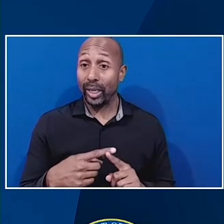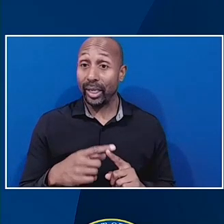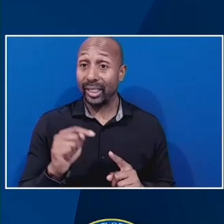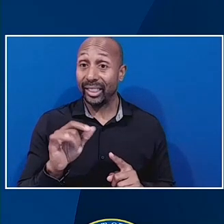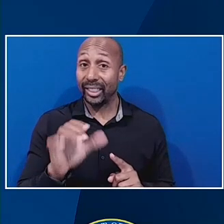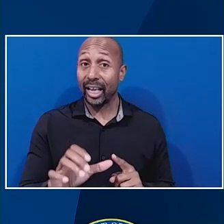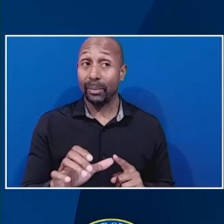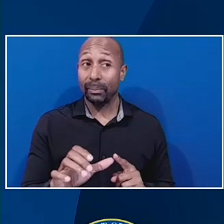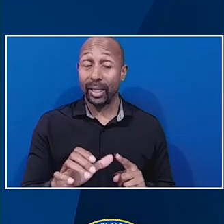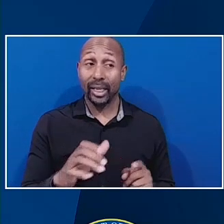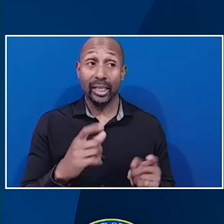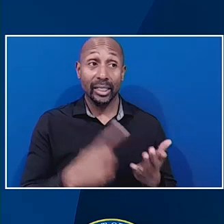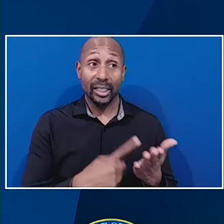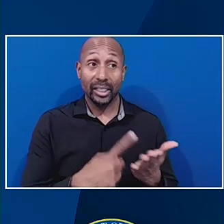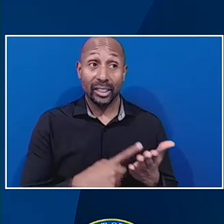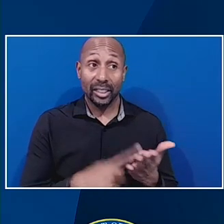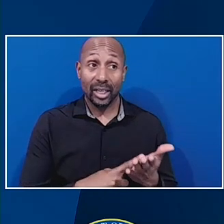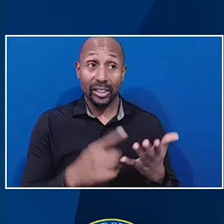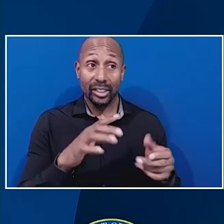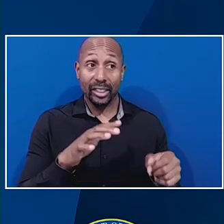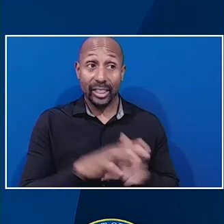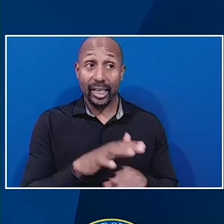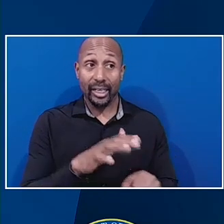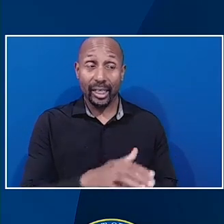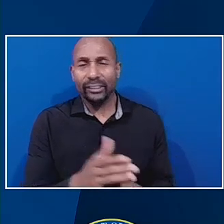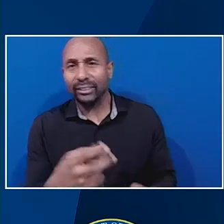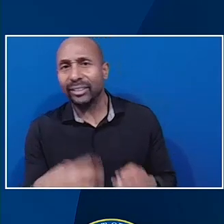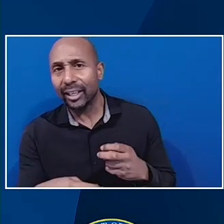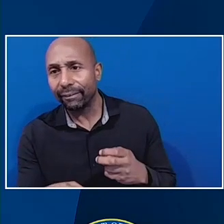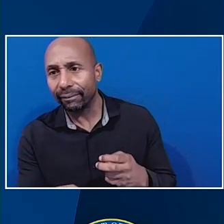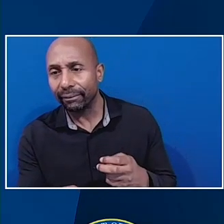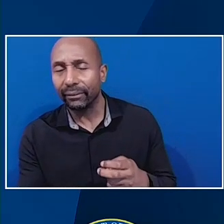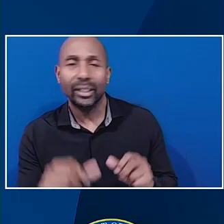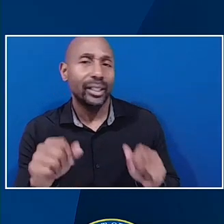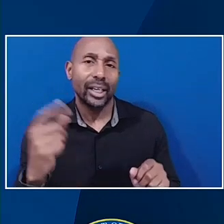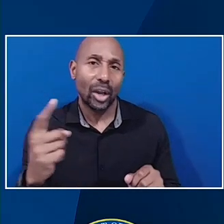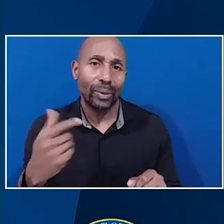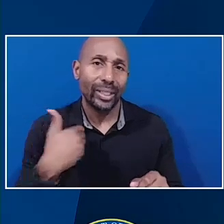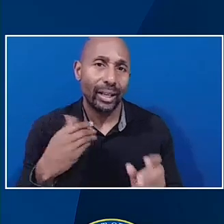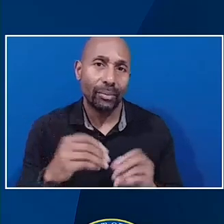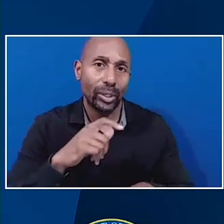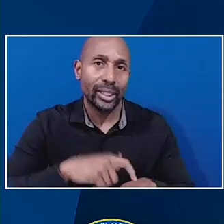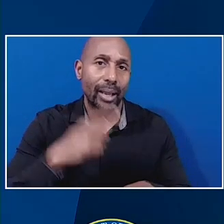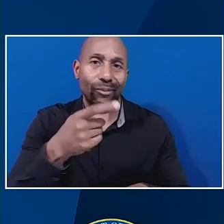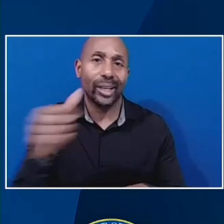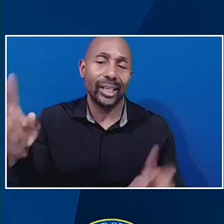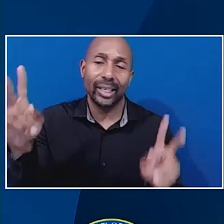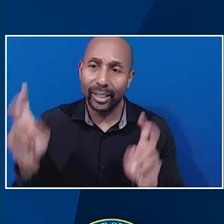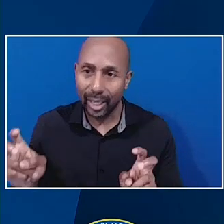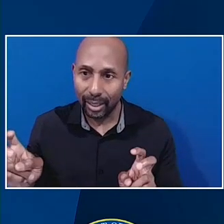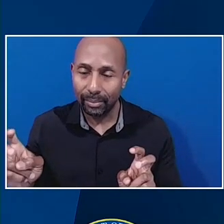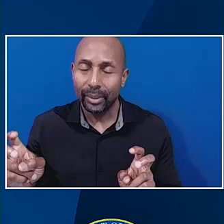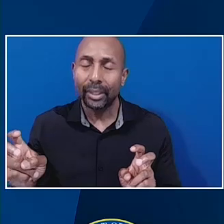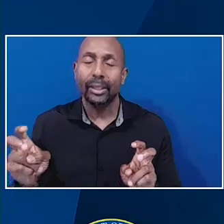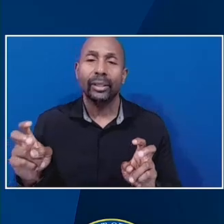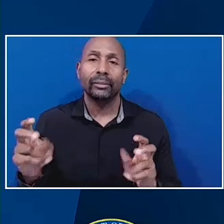You know, I mean, it's always- there could always be more time for discussion of any topic. I mean, especially with the breadth of experience and knowledge that we have